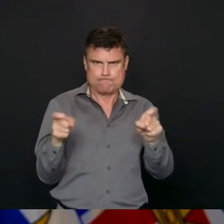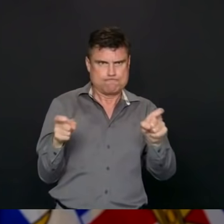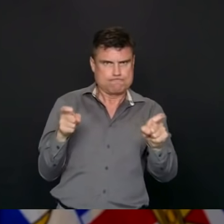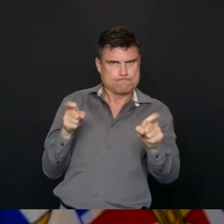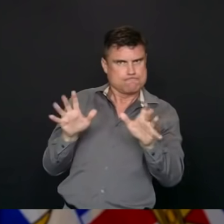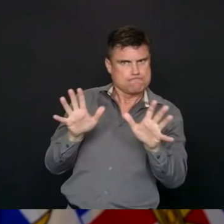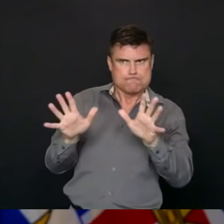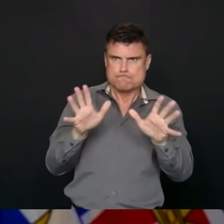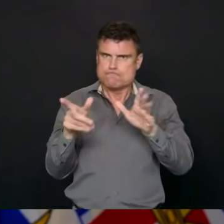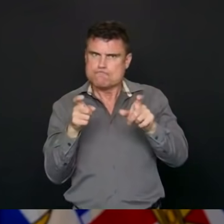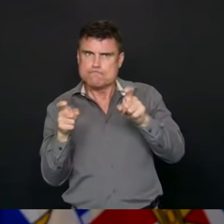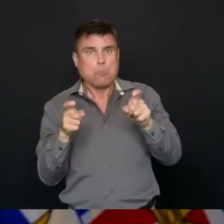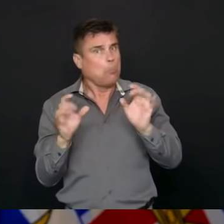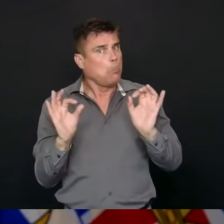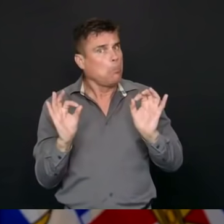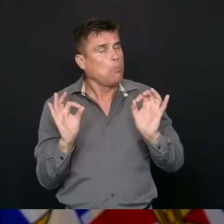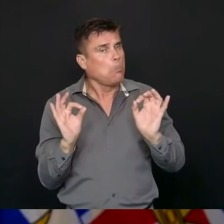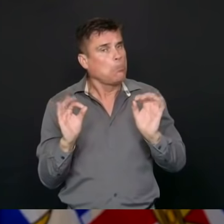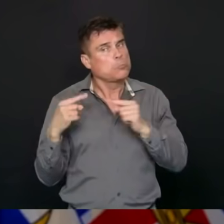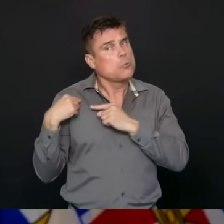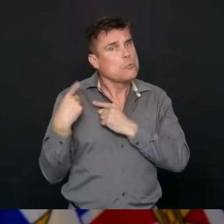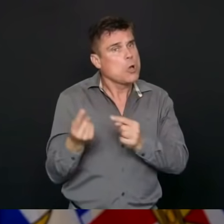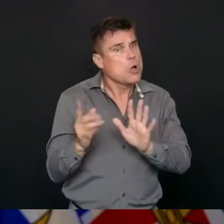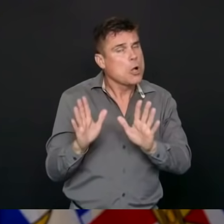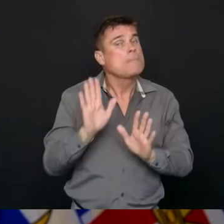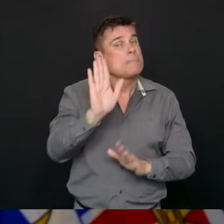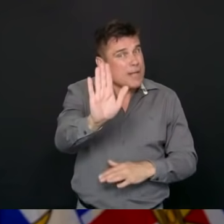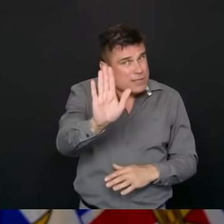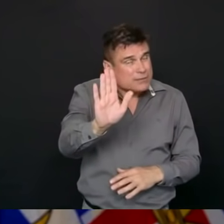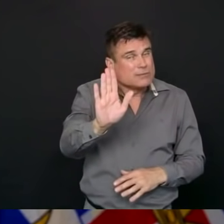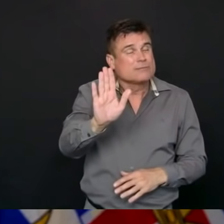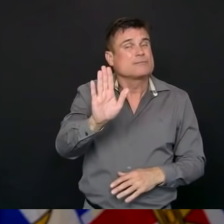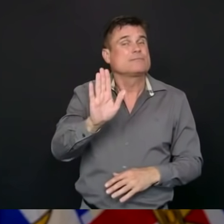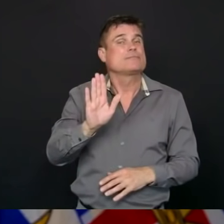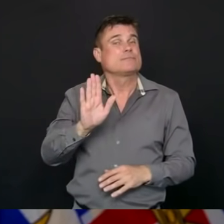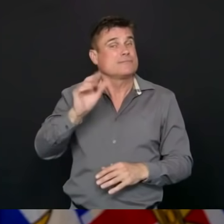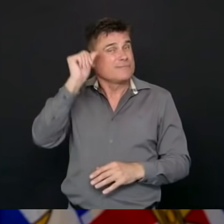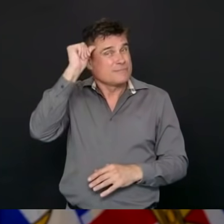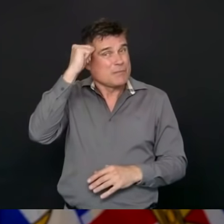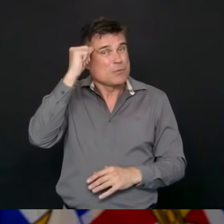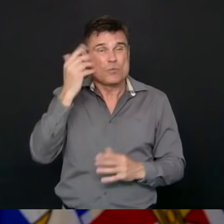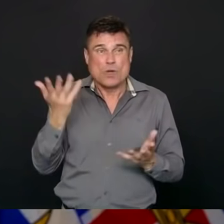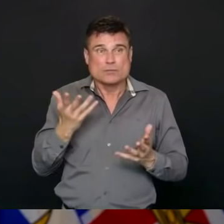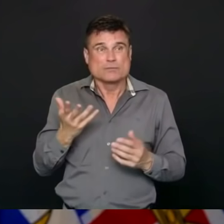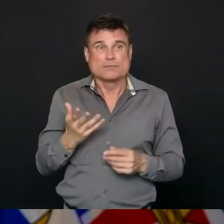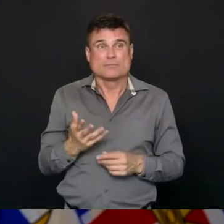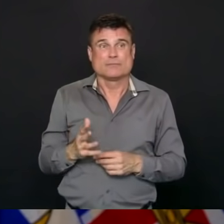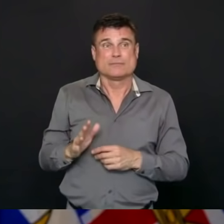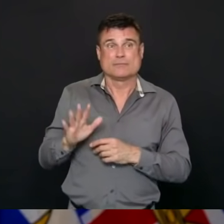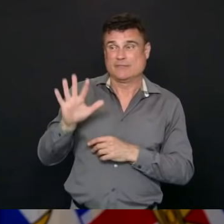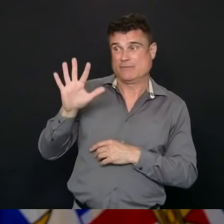One and cannot compare, the majority of our deaths, 78 people have died in long-term care.